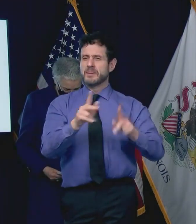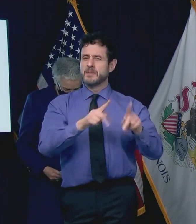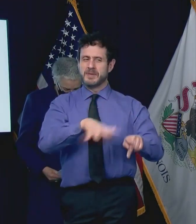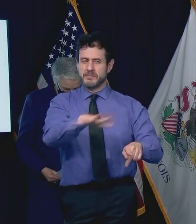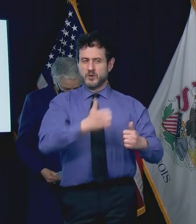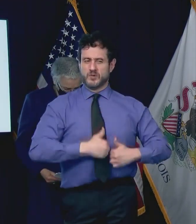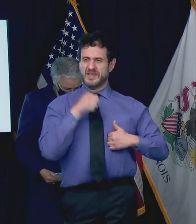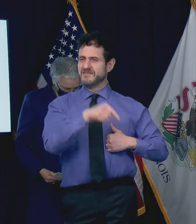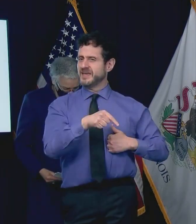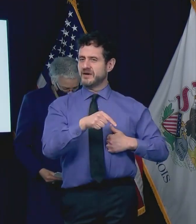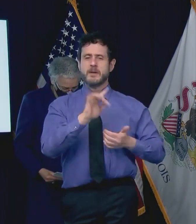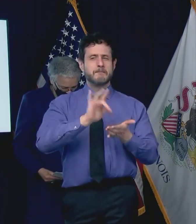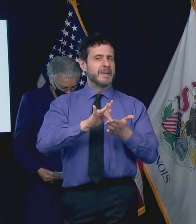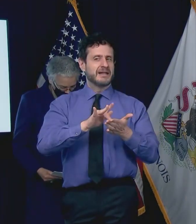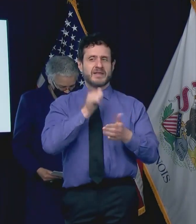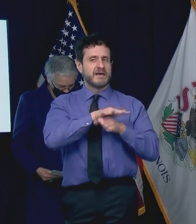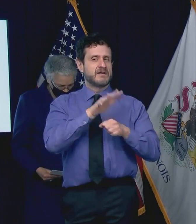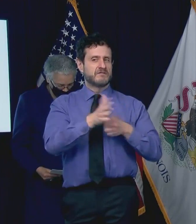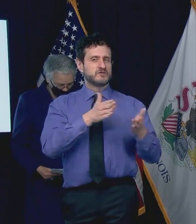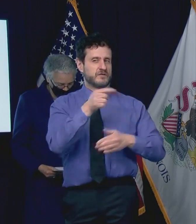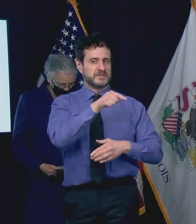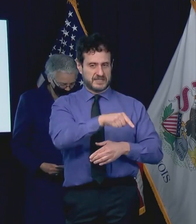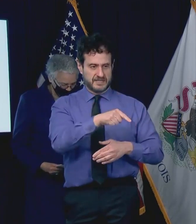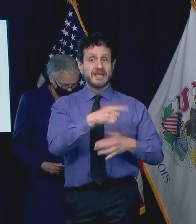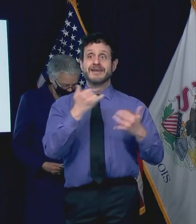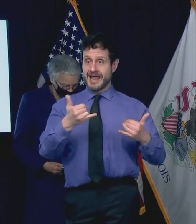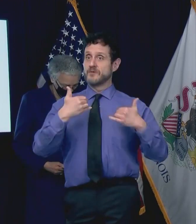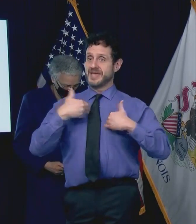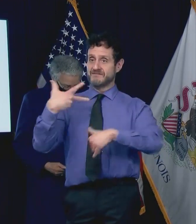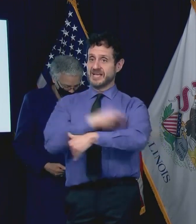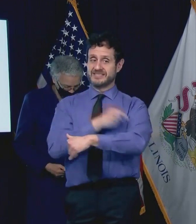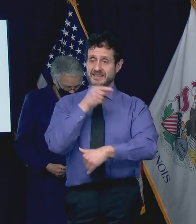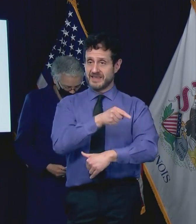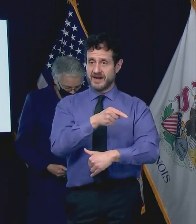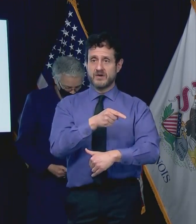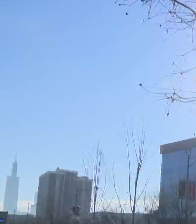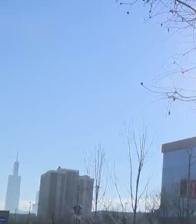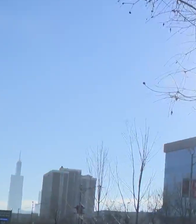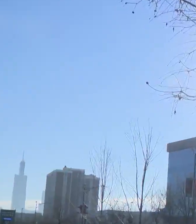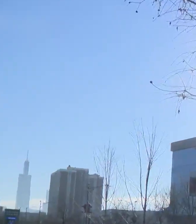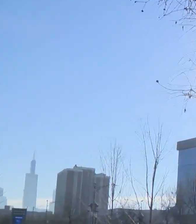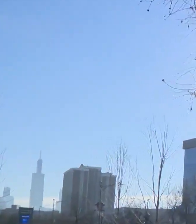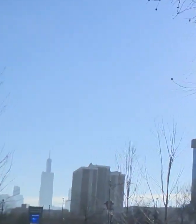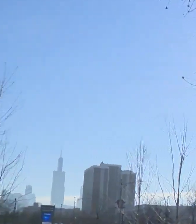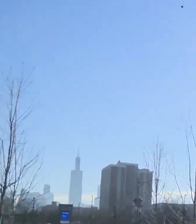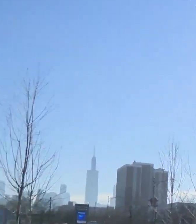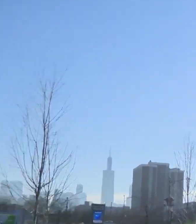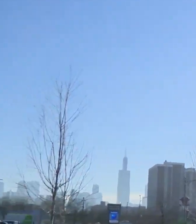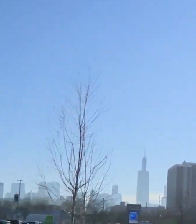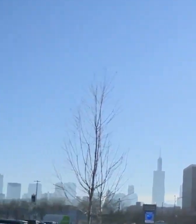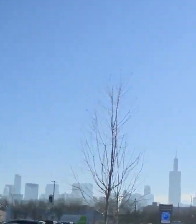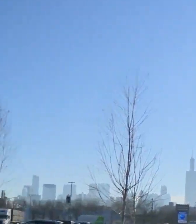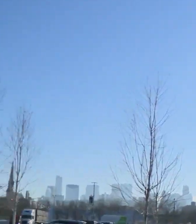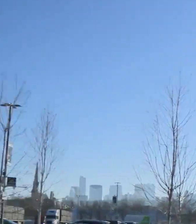SHOTS IN NEARLY 3 MILLION PEOPLE IT'S EASY TO GET TO IT IN THE MIDST OF A MEDICALLY UNDERSERVED COMMUNITY. IT CAN